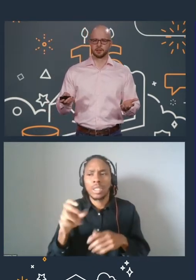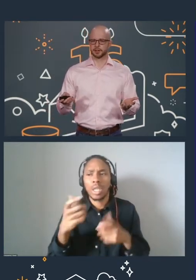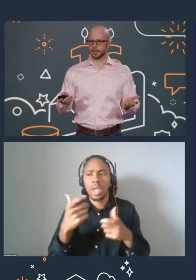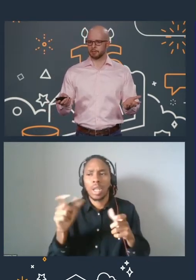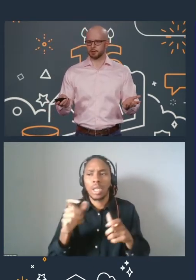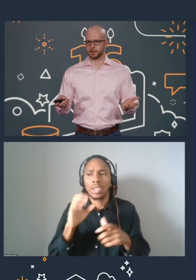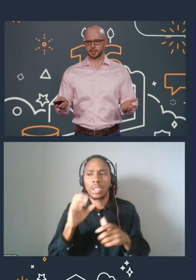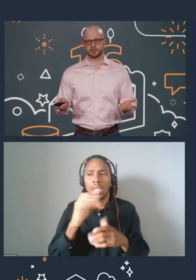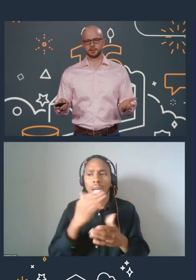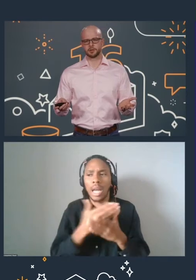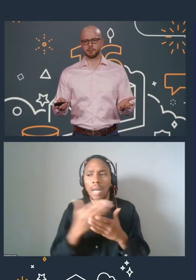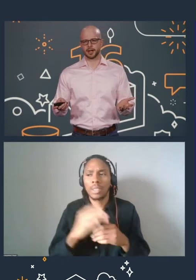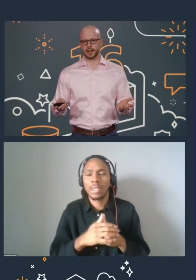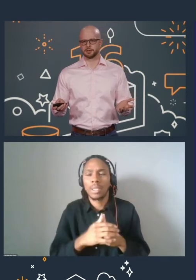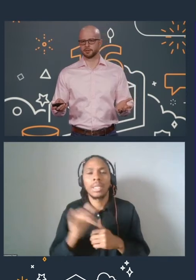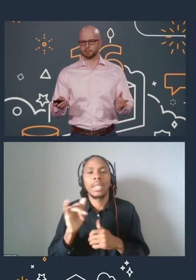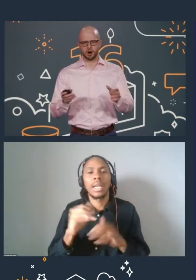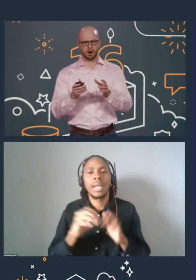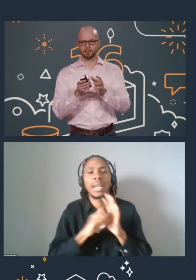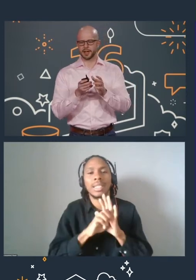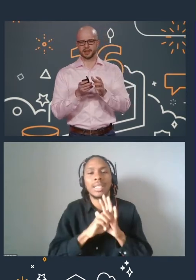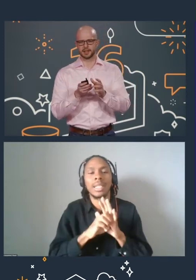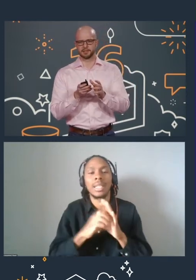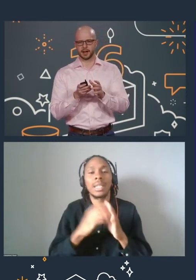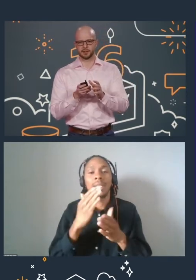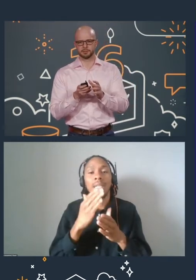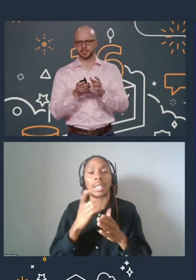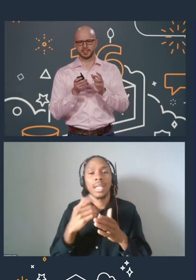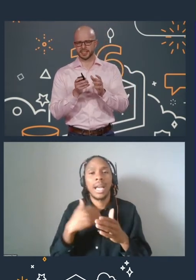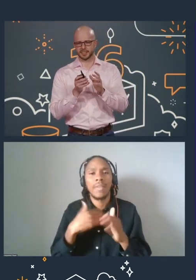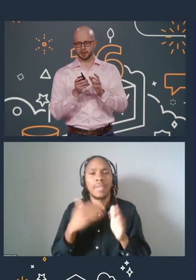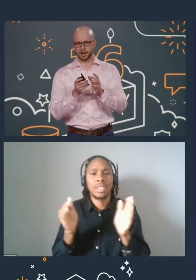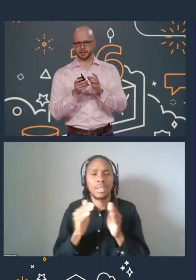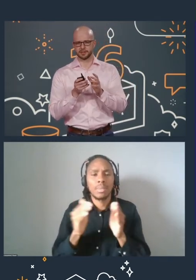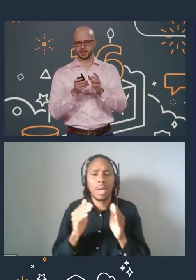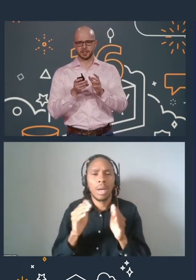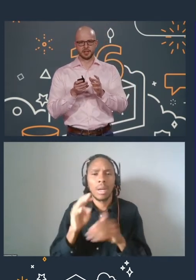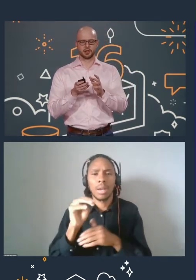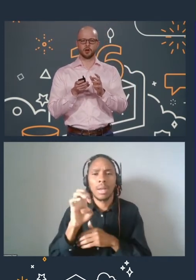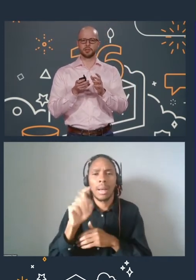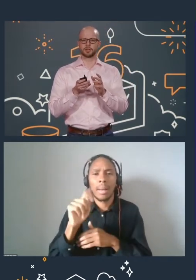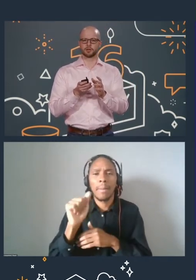For example, a customer might have small metadata files measured in kilobytes co-mingled